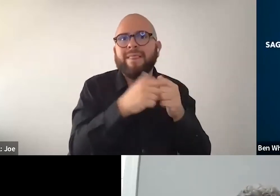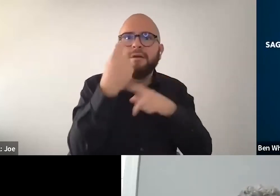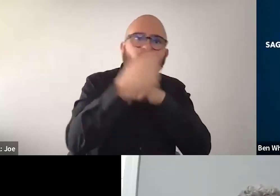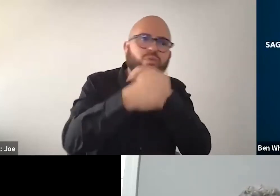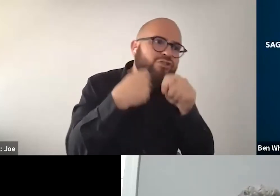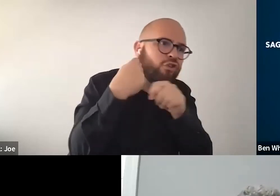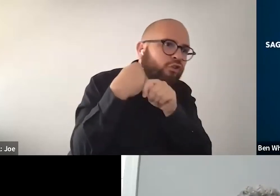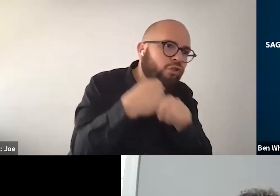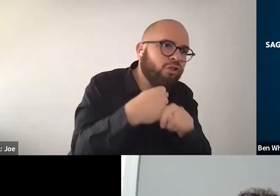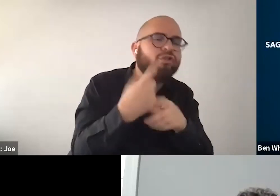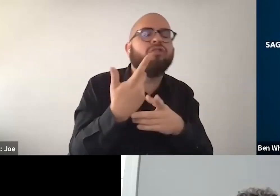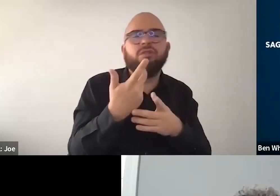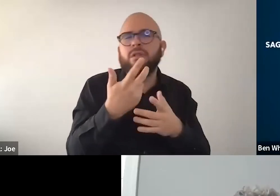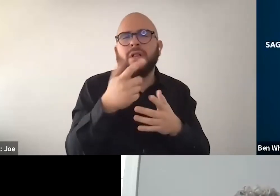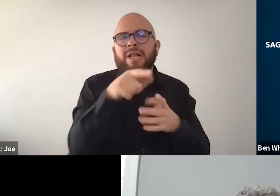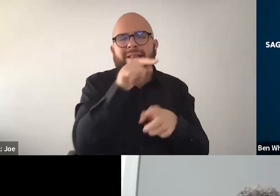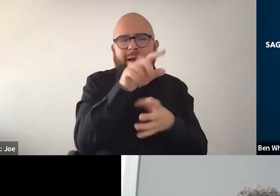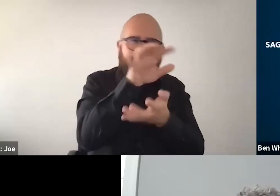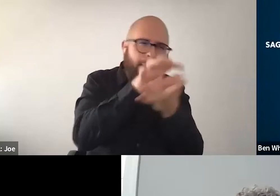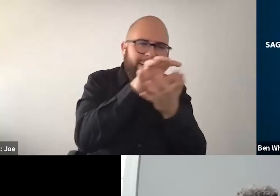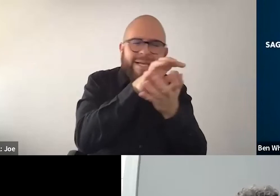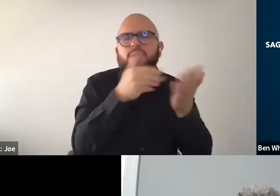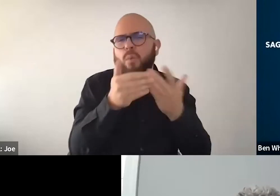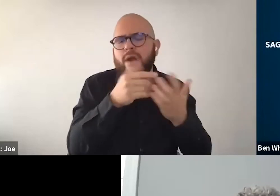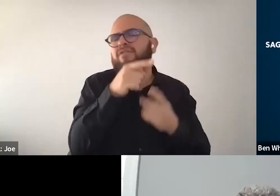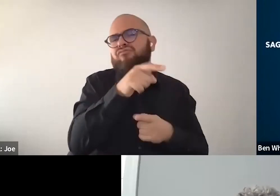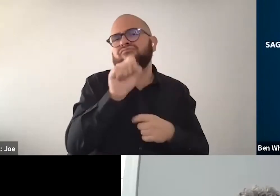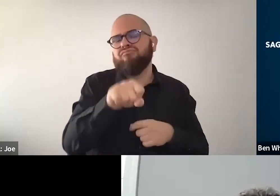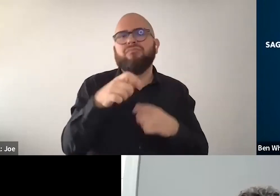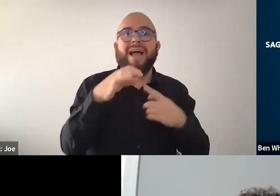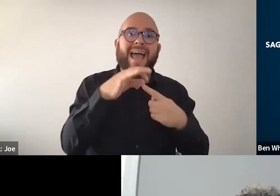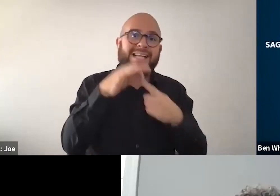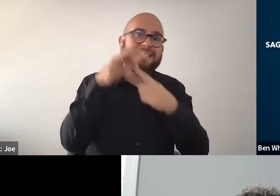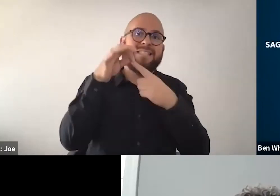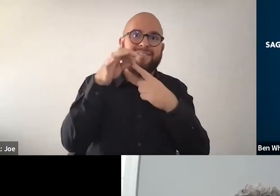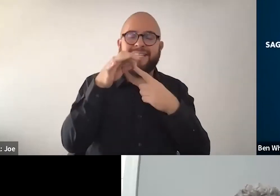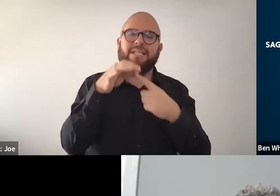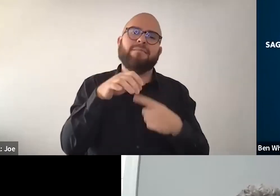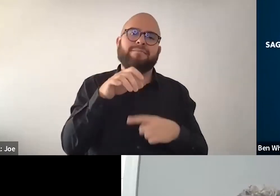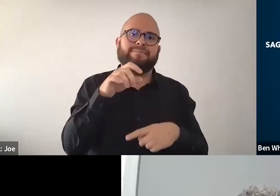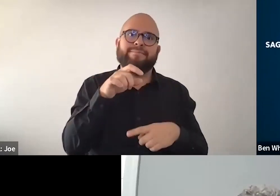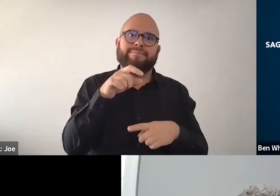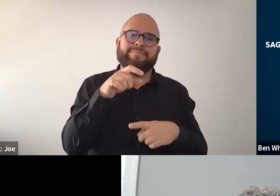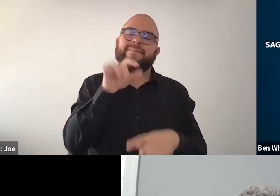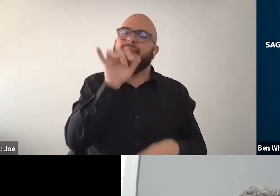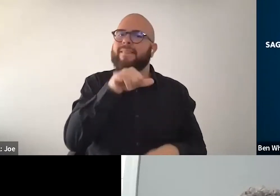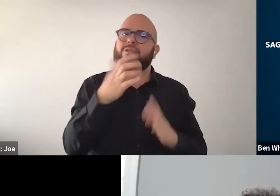of all of those, that's when exclusivity is automatic and that's when session and holding fees apply.